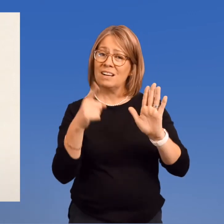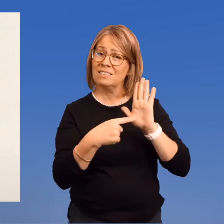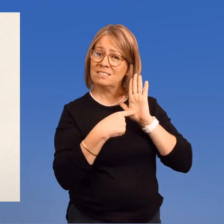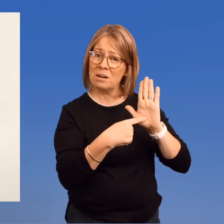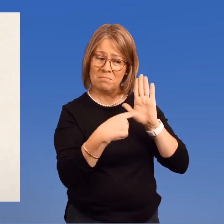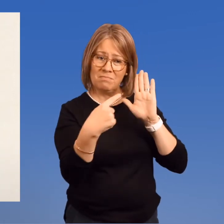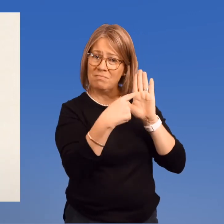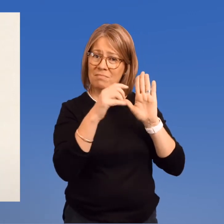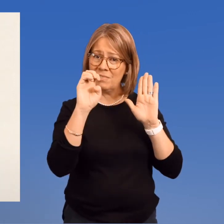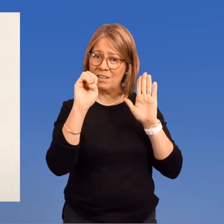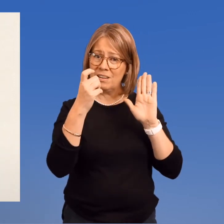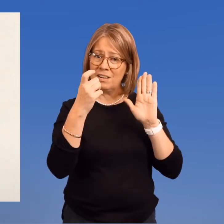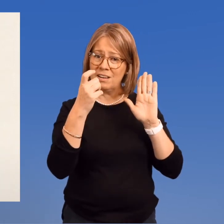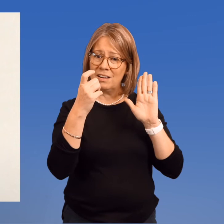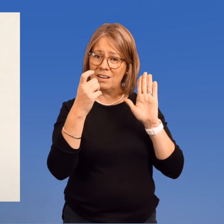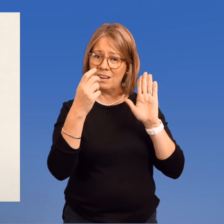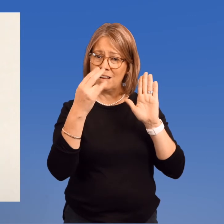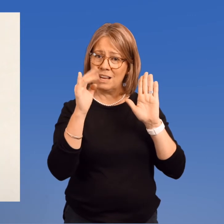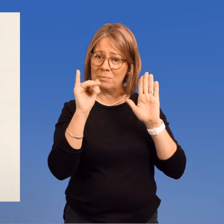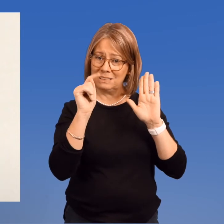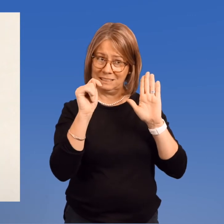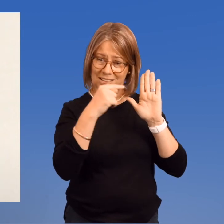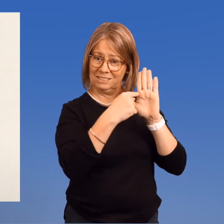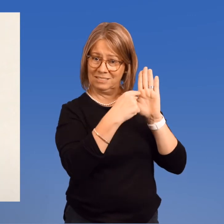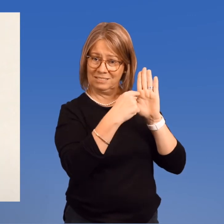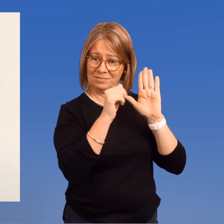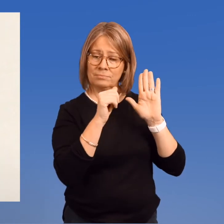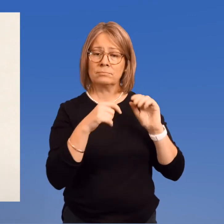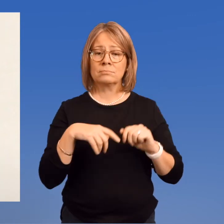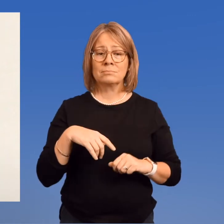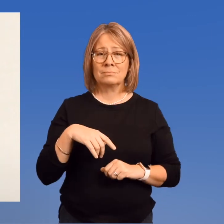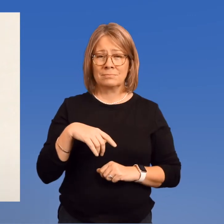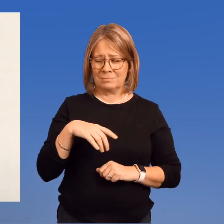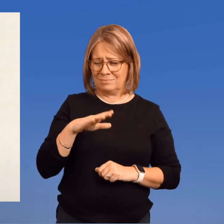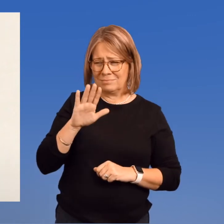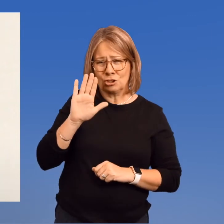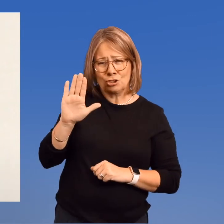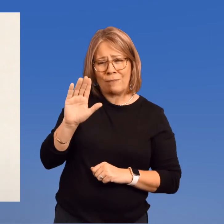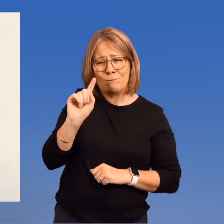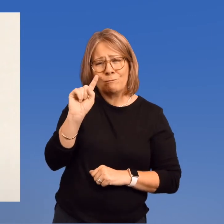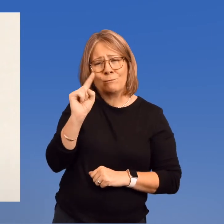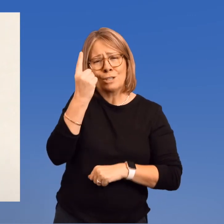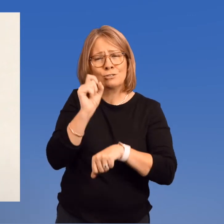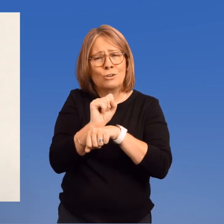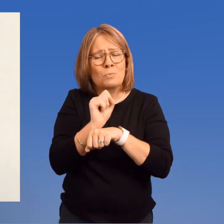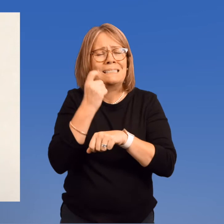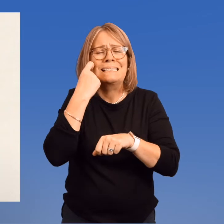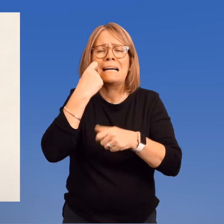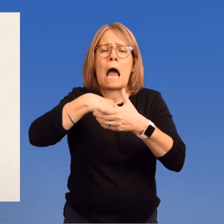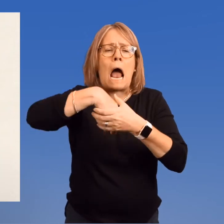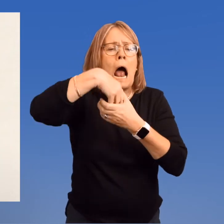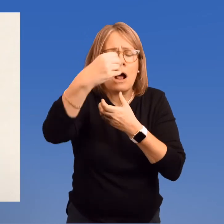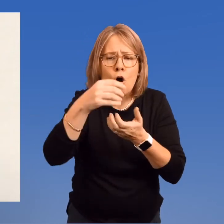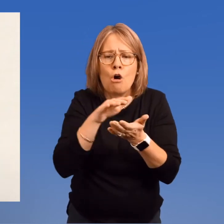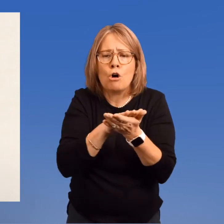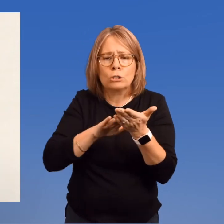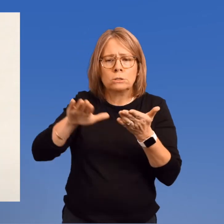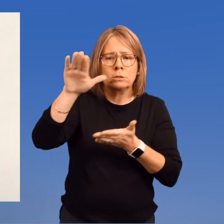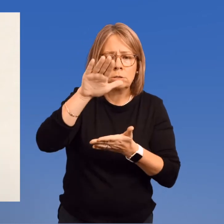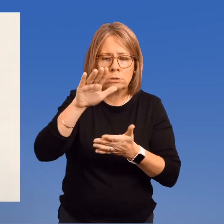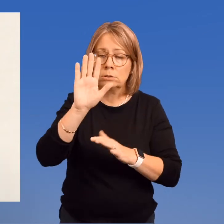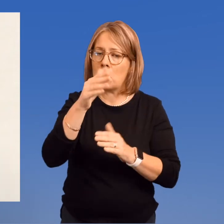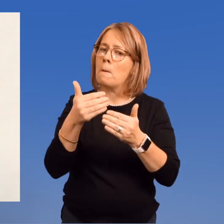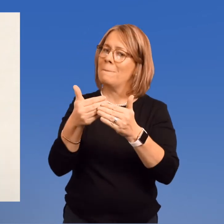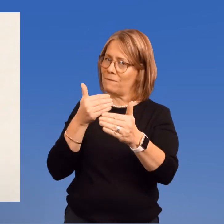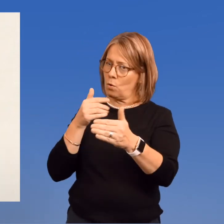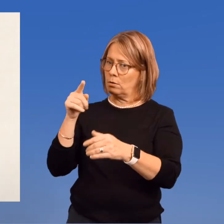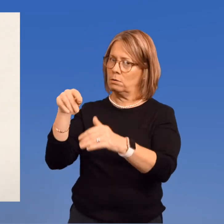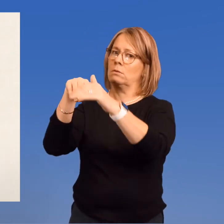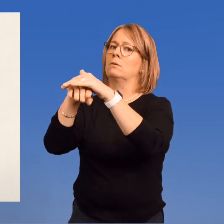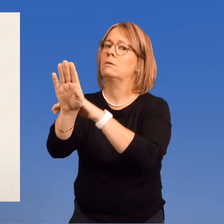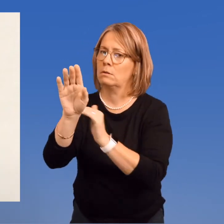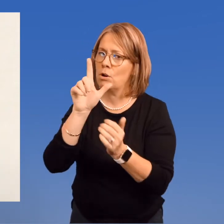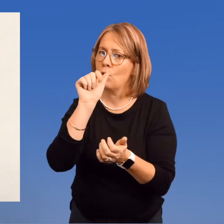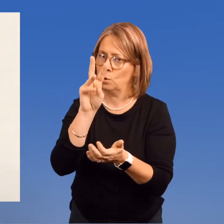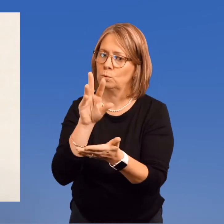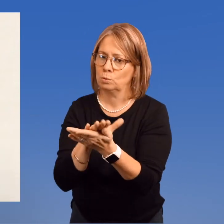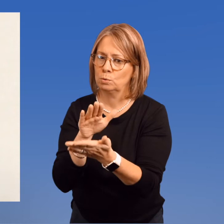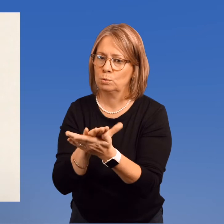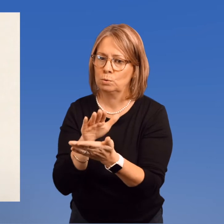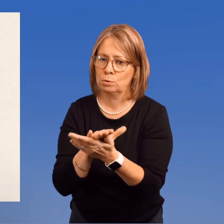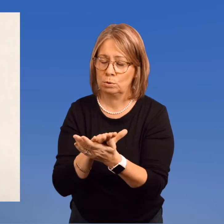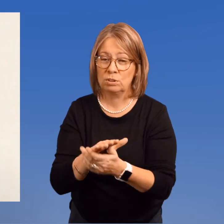Exhibit A, it was her first job out of college, right before law school.